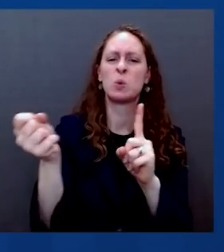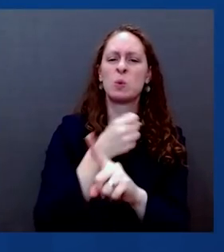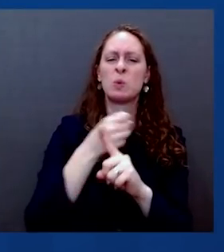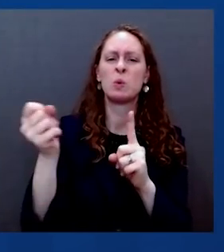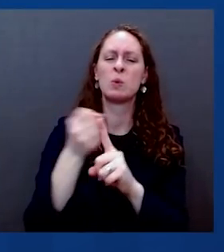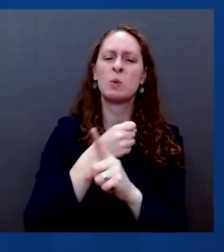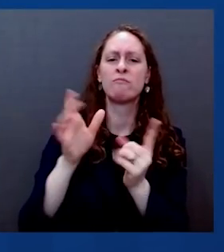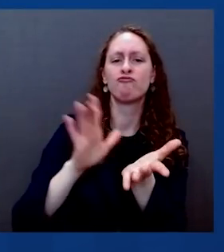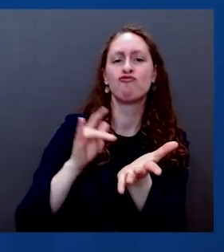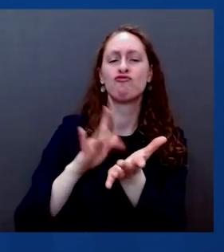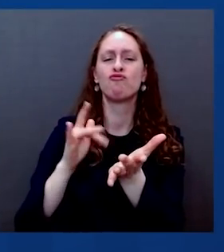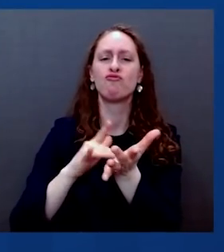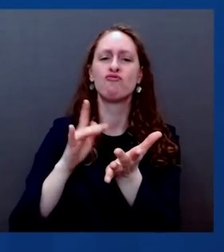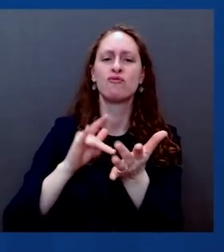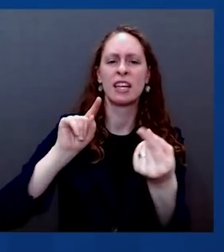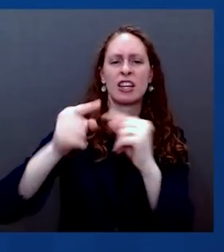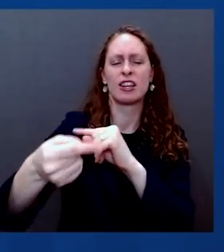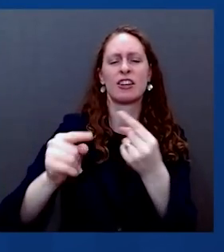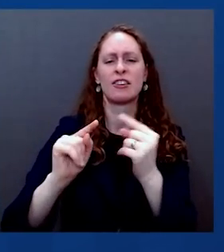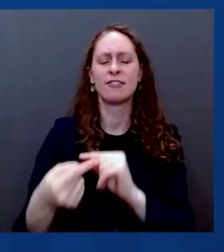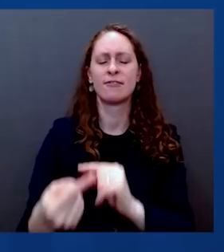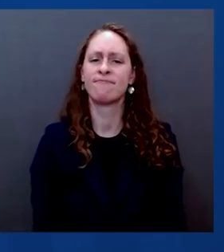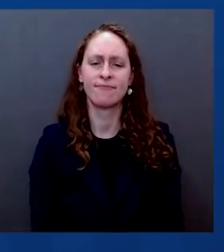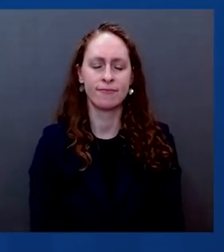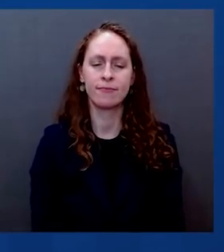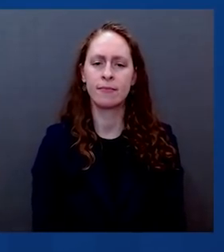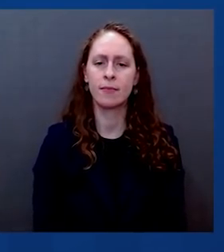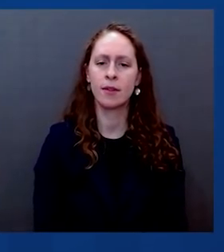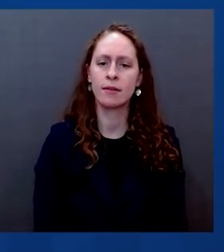in the United States Senate, it takes a supermajority: